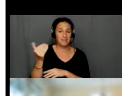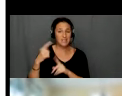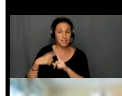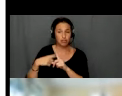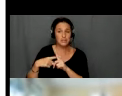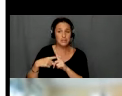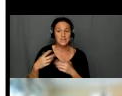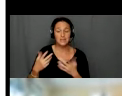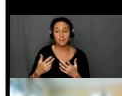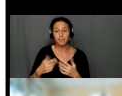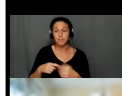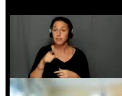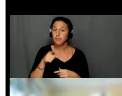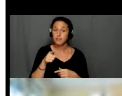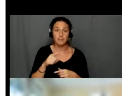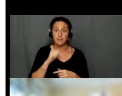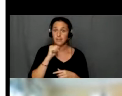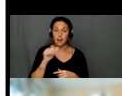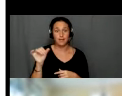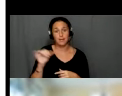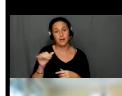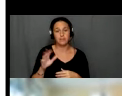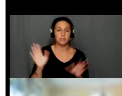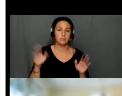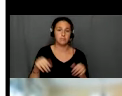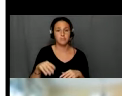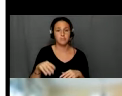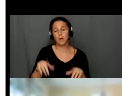And this is not like some just you know kind of low road warehouse.